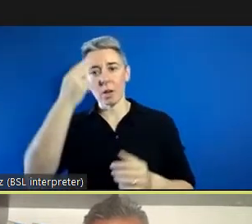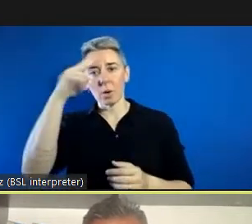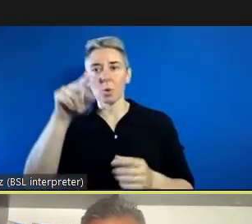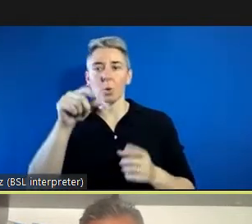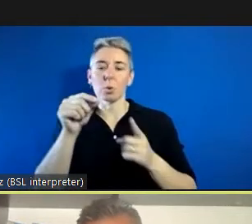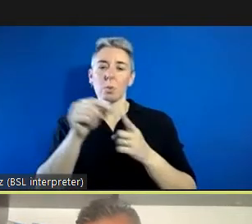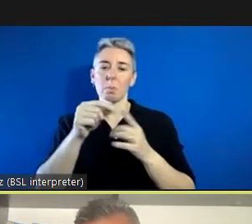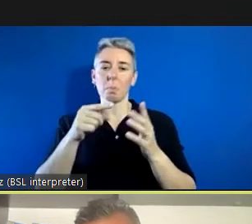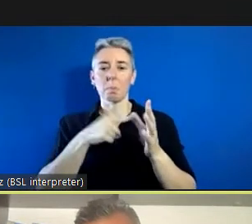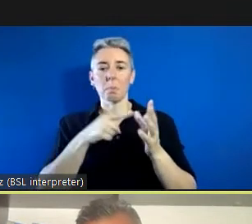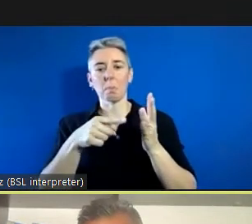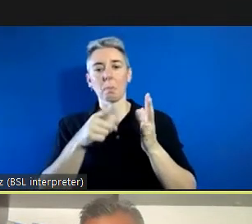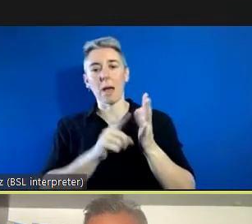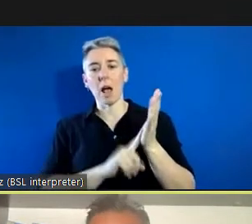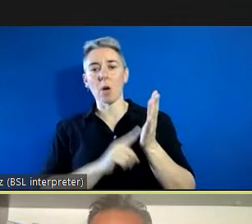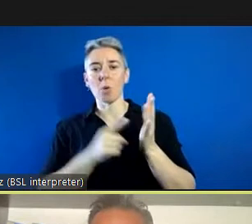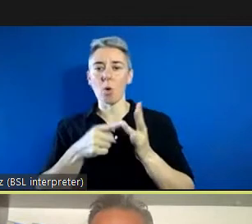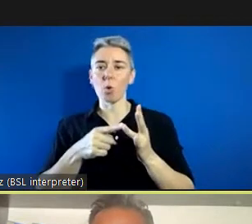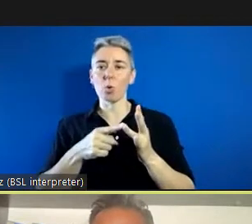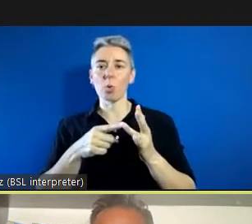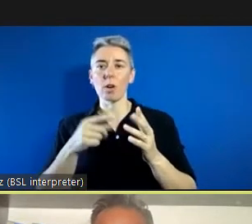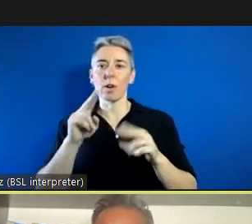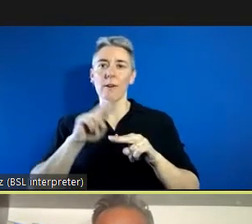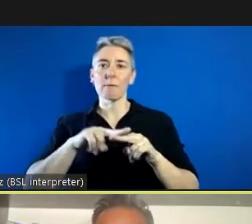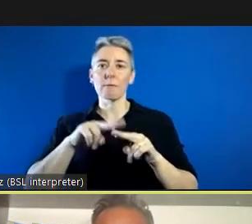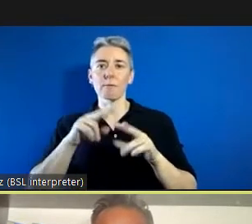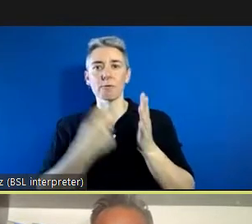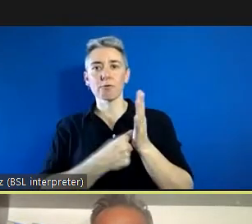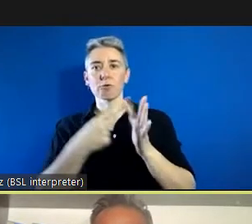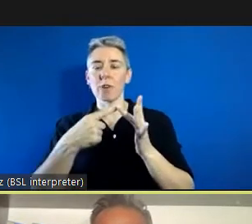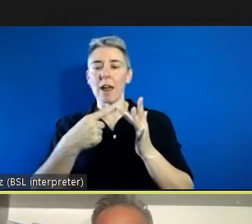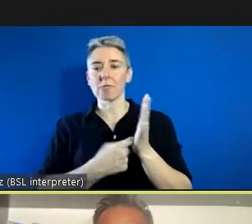This was life changing for me as well as the works of Franz Fanon as a young person I found